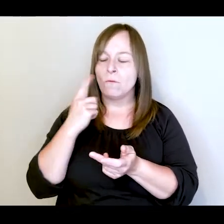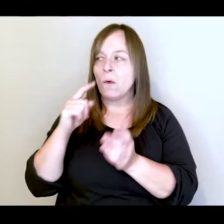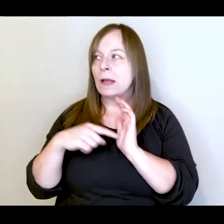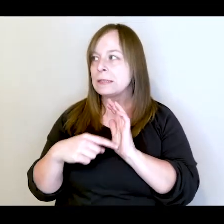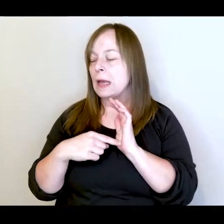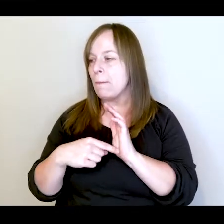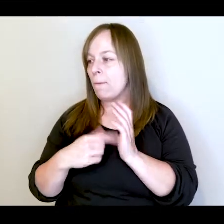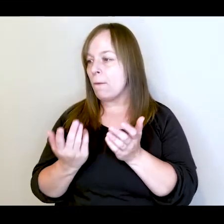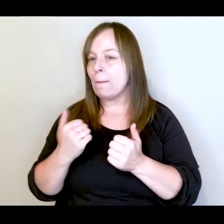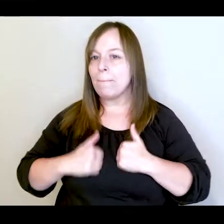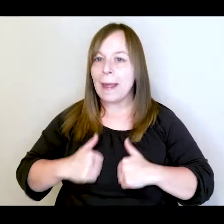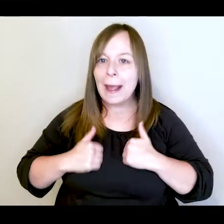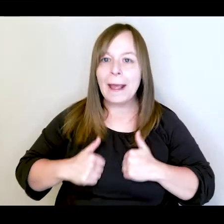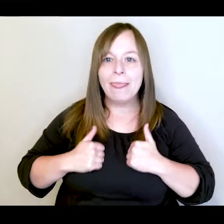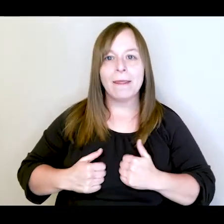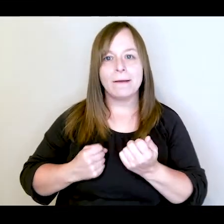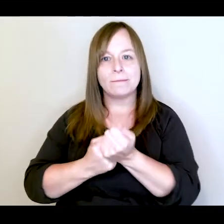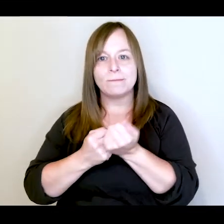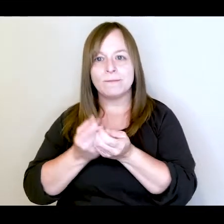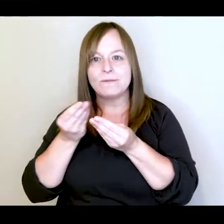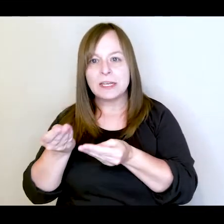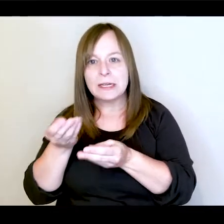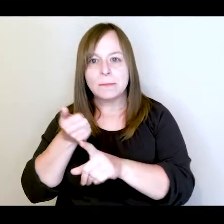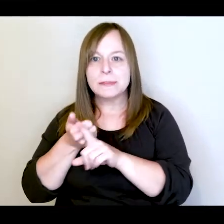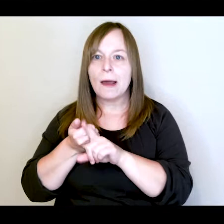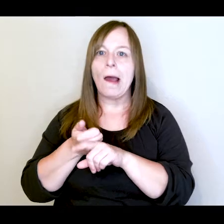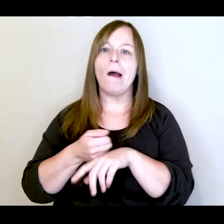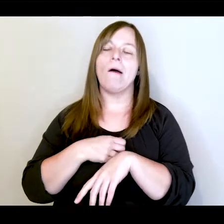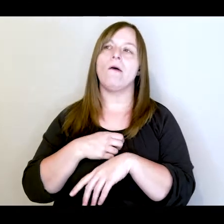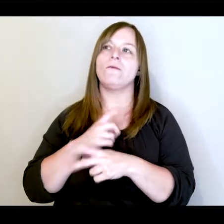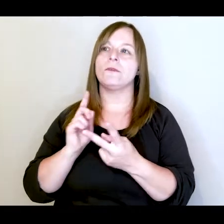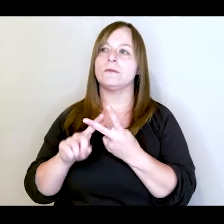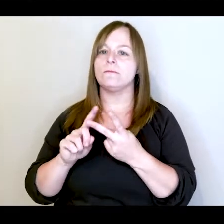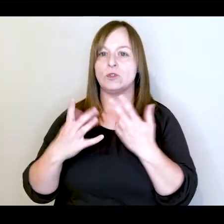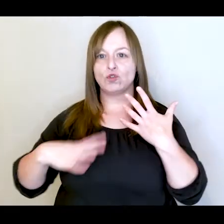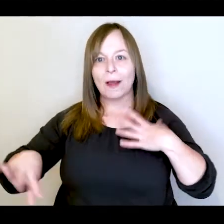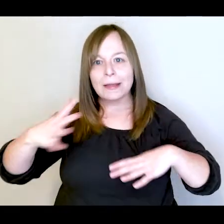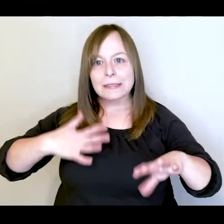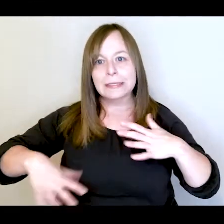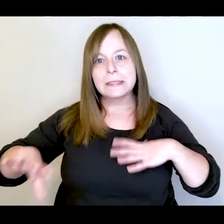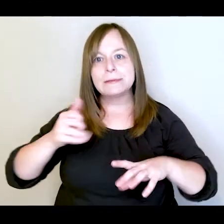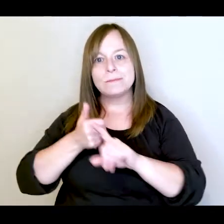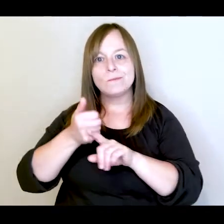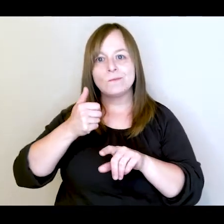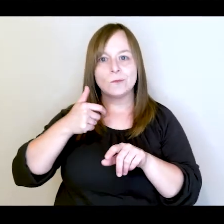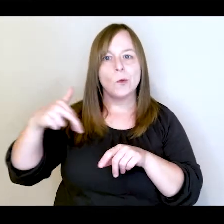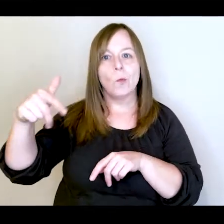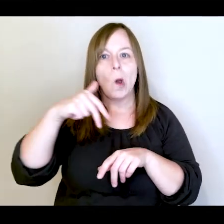for example bathing, assistance with feeding, assistance with dressing, walking,